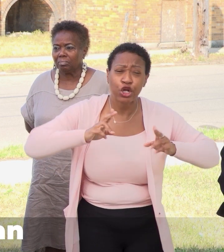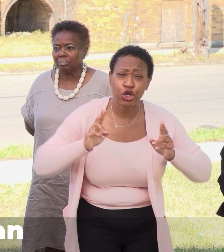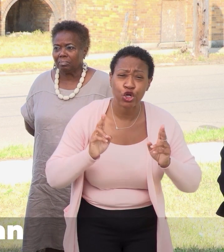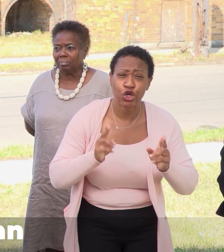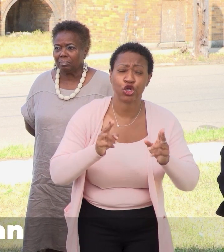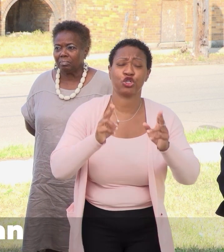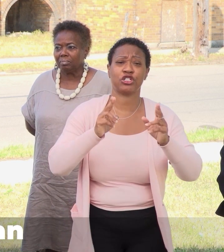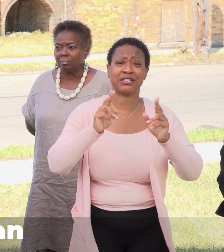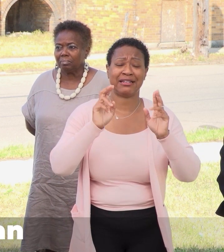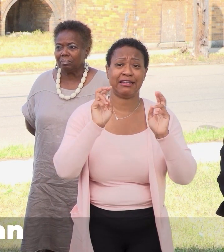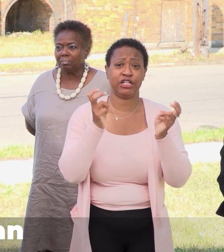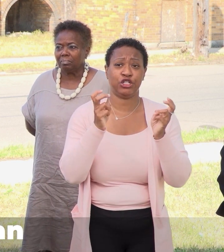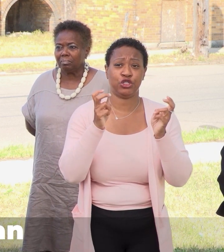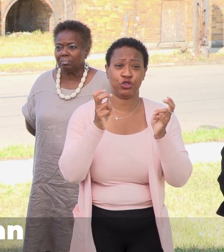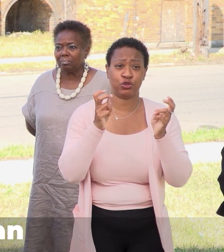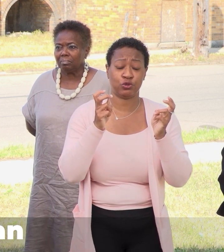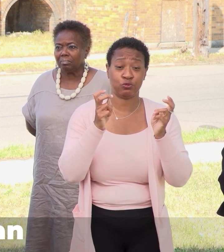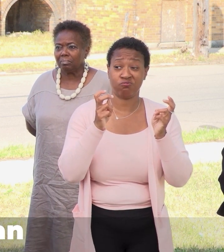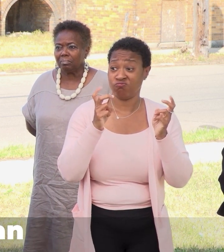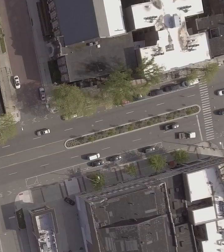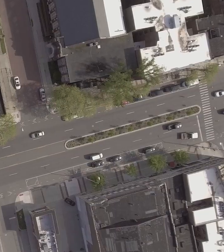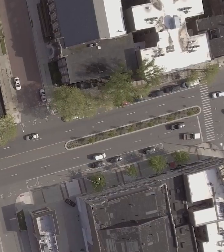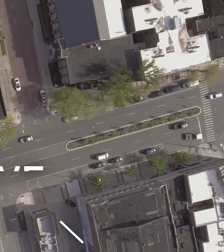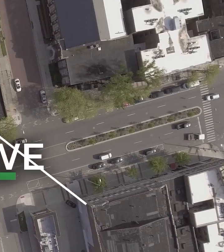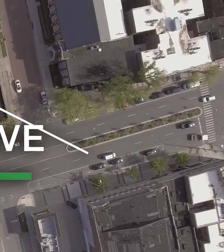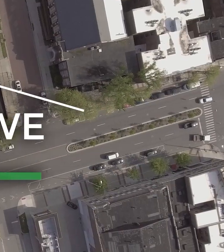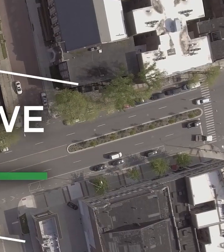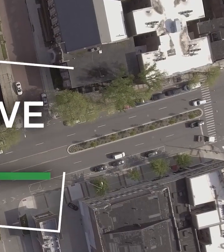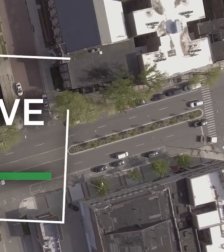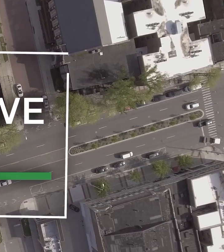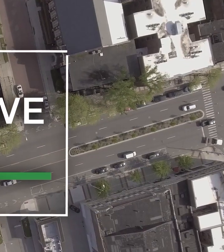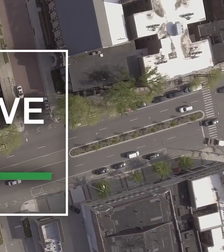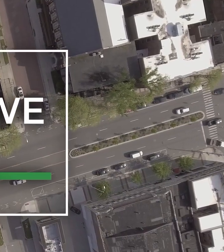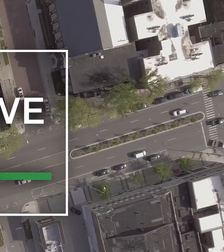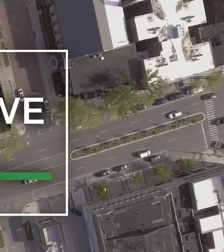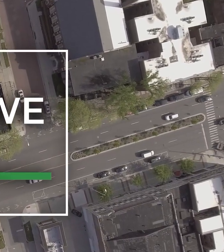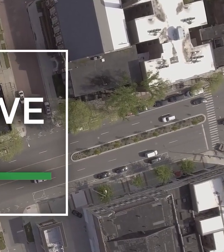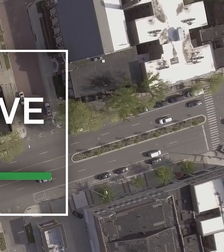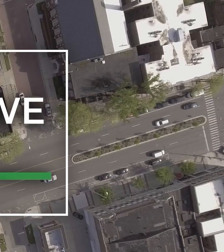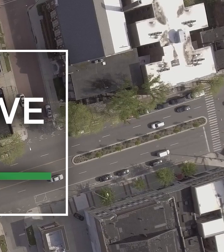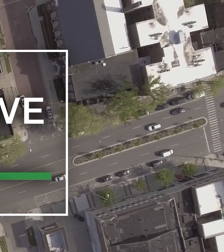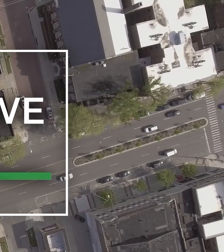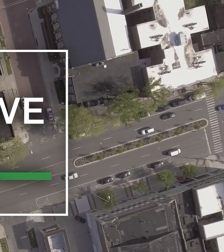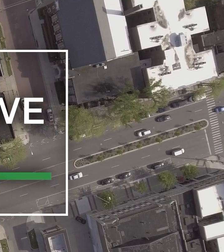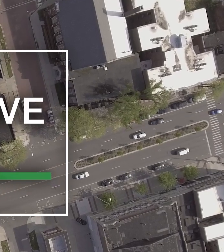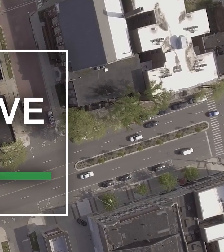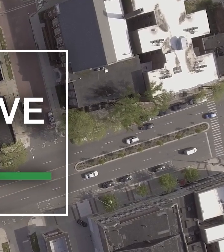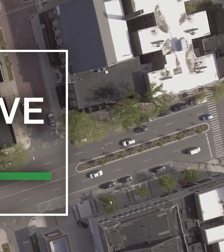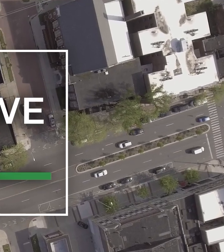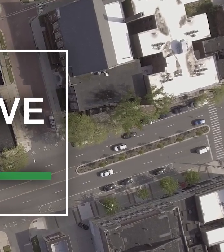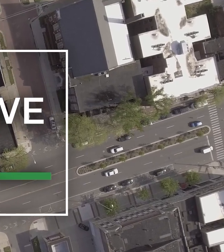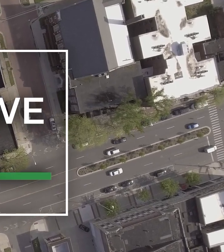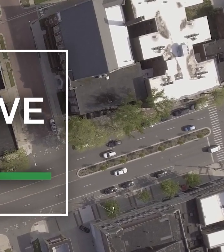IN THIS CITY IN MANY DECADES NO ONE CAN DENY THAT THIS IS A